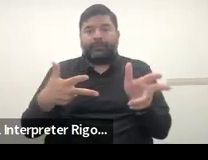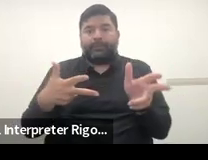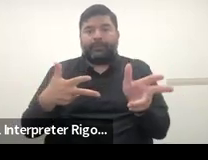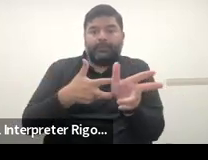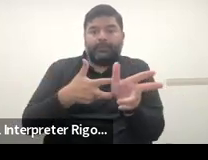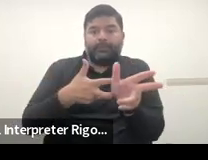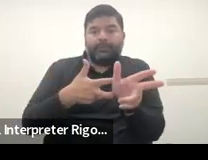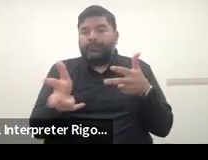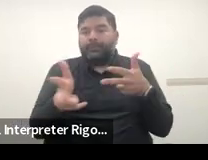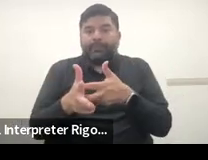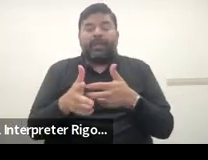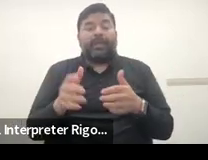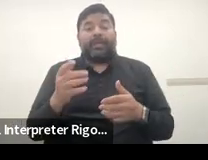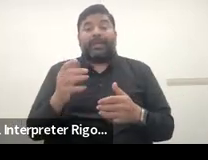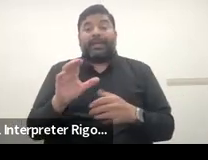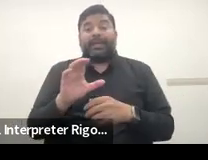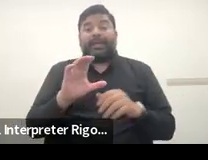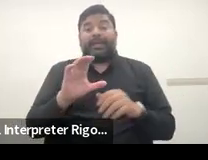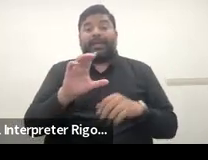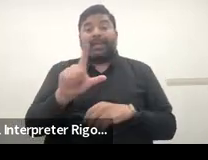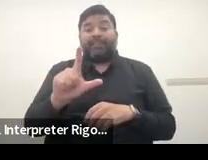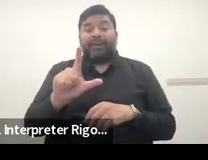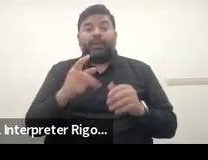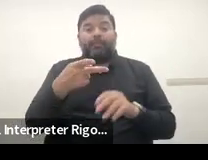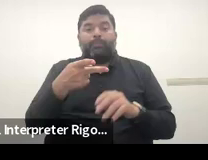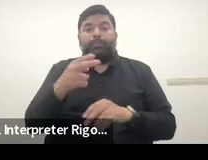predicates are never going to exist [multiple times] in data Very very rarely are we going to use the same